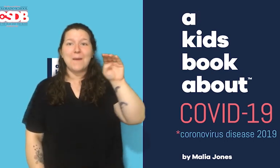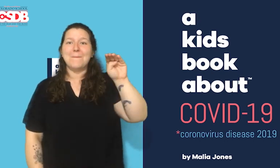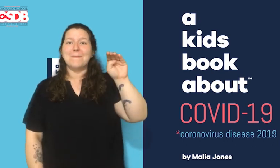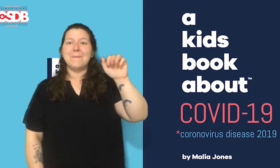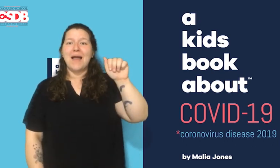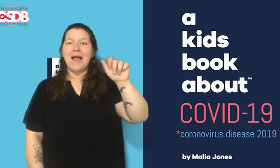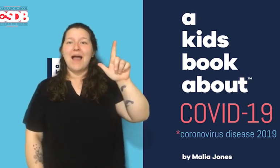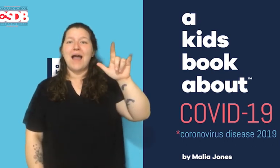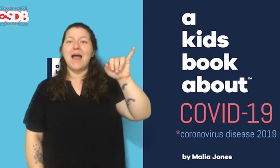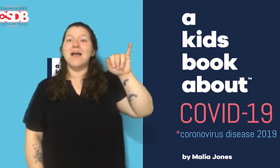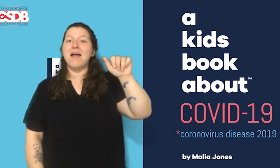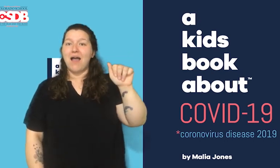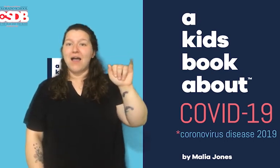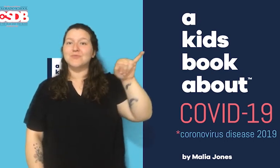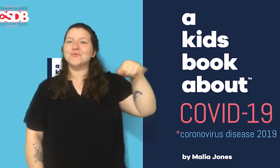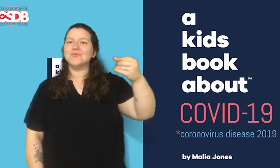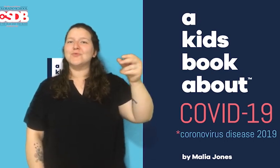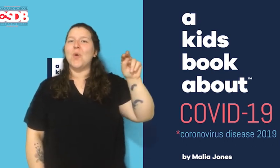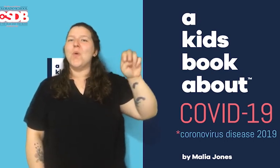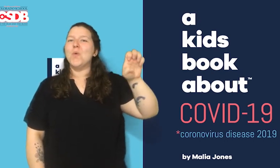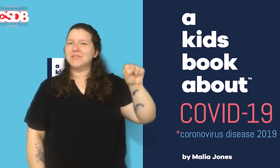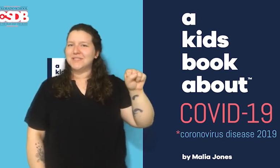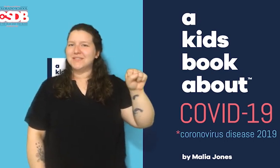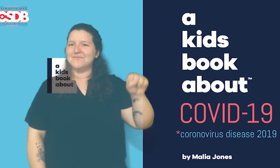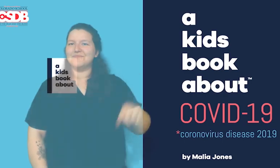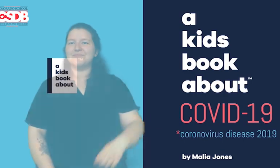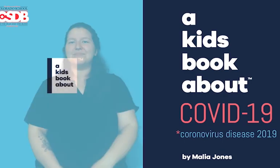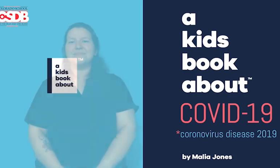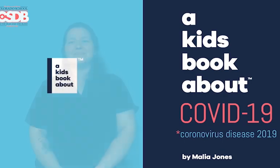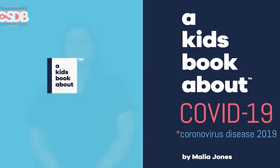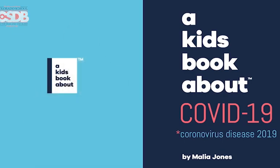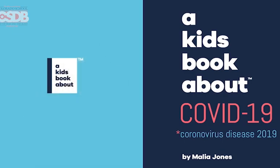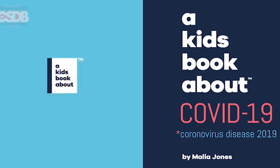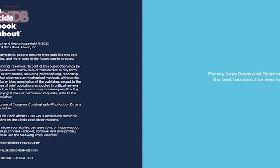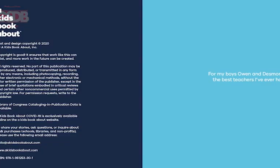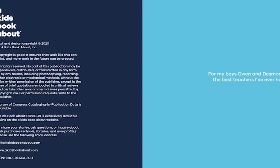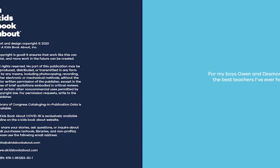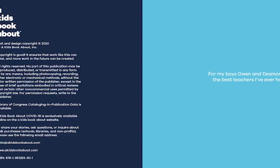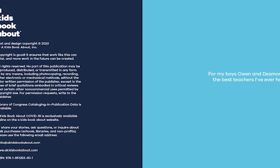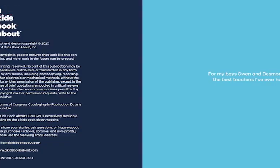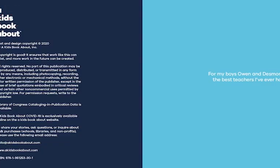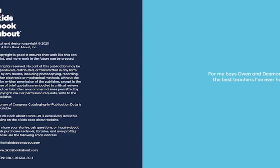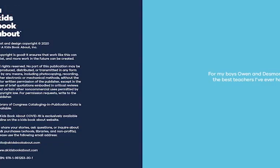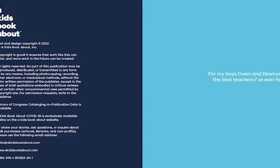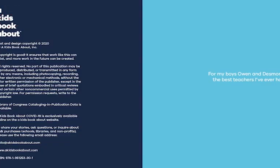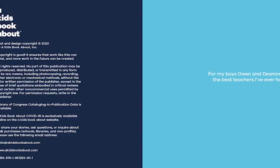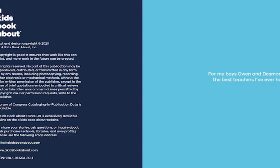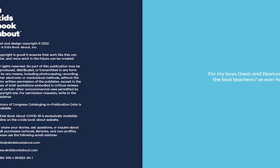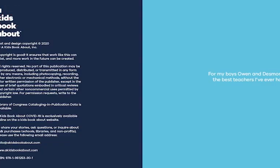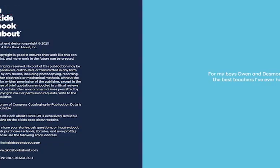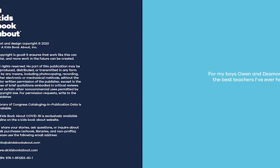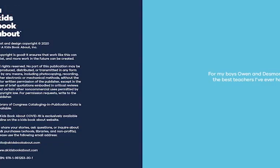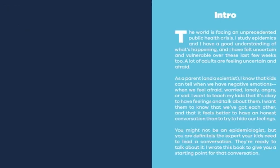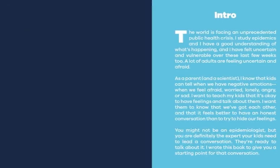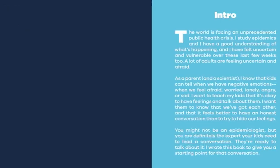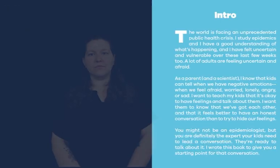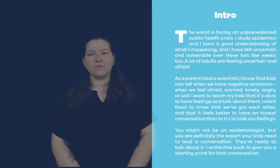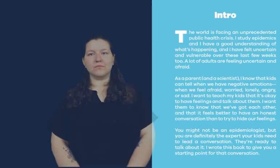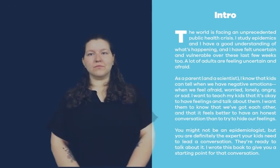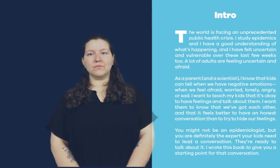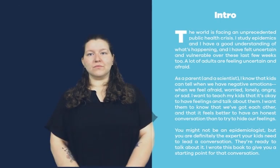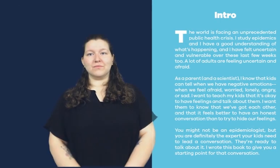Written by Malia Jones